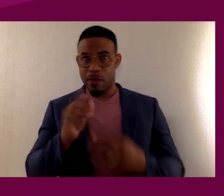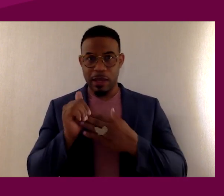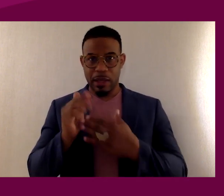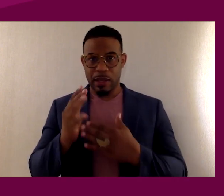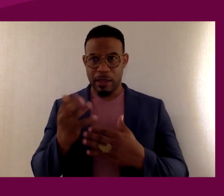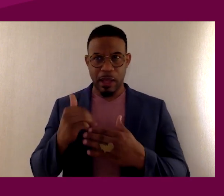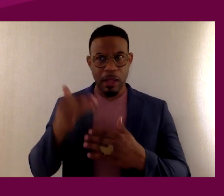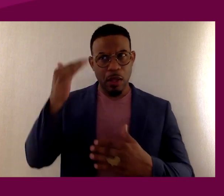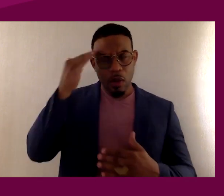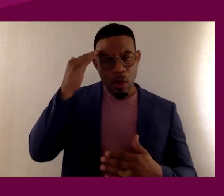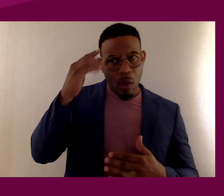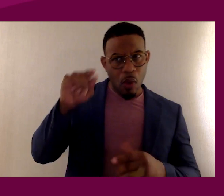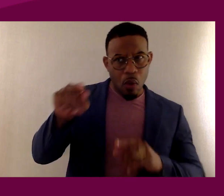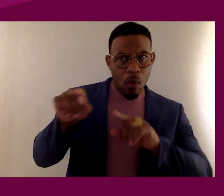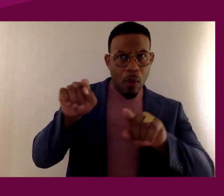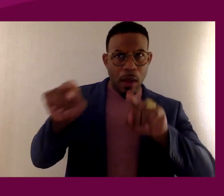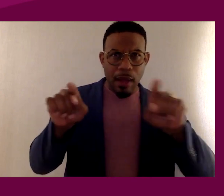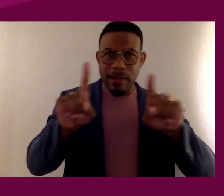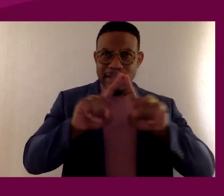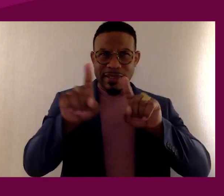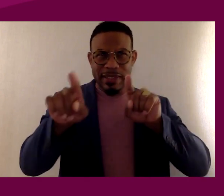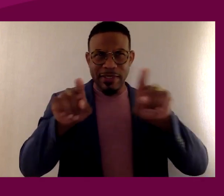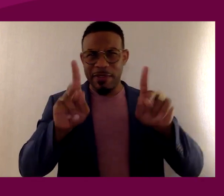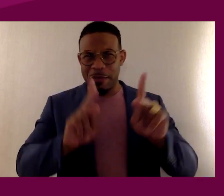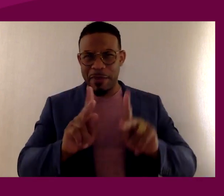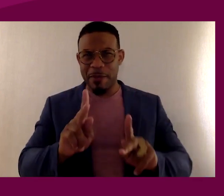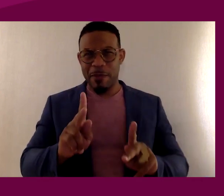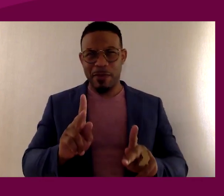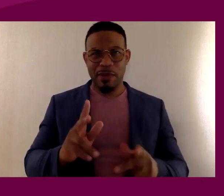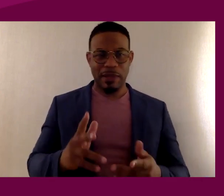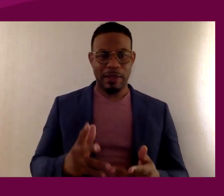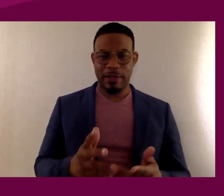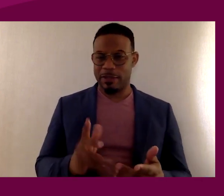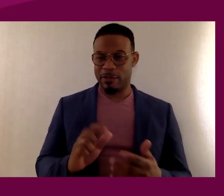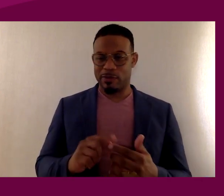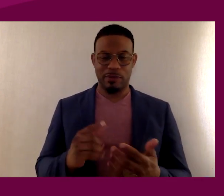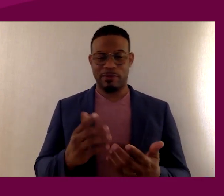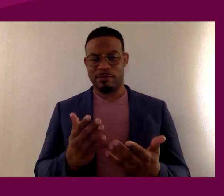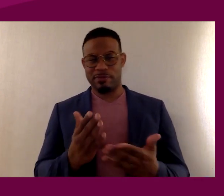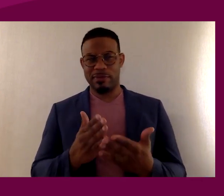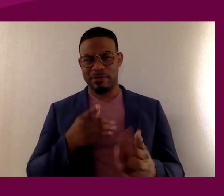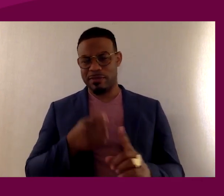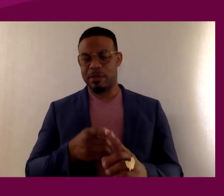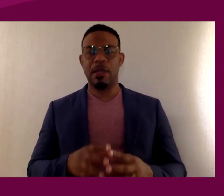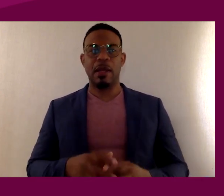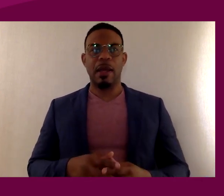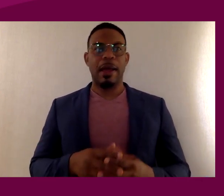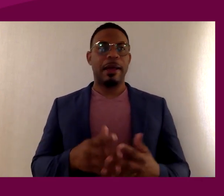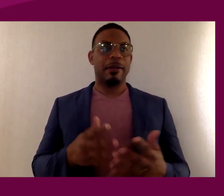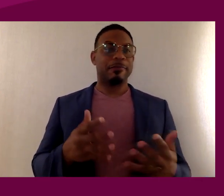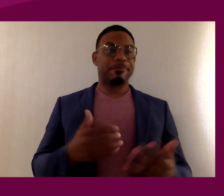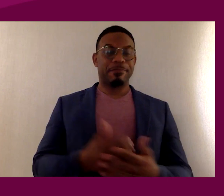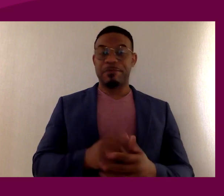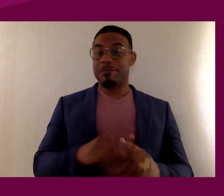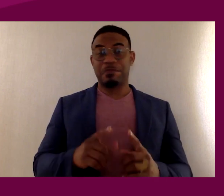have met a couple of the leaders and gotten to know different people to some degree.